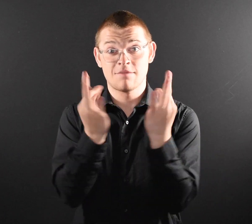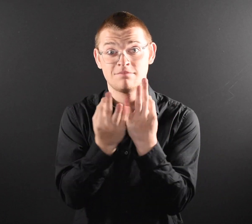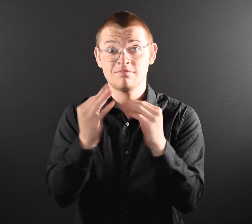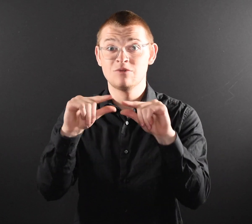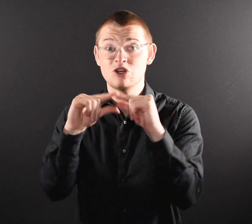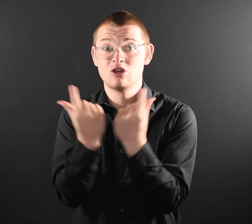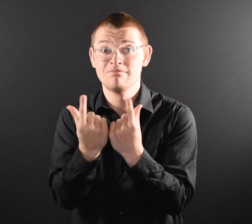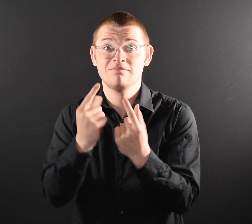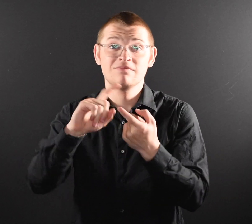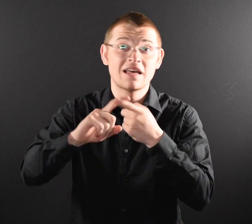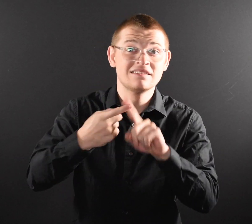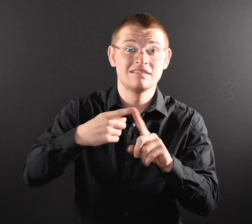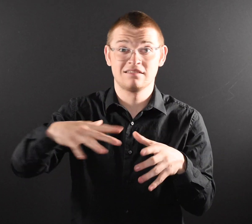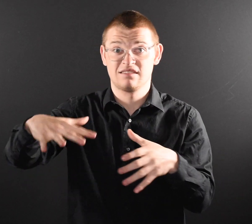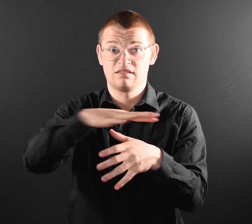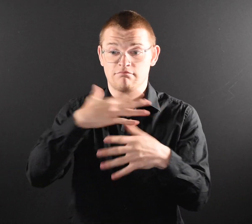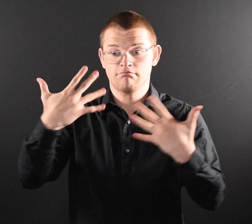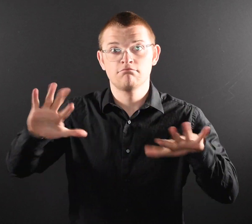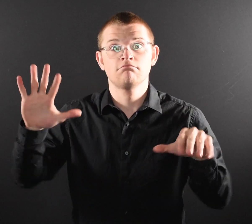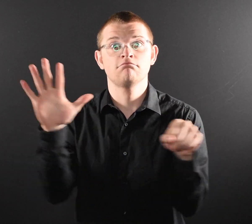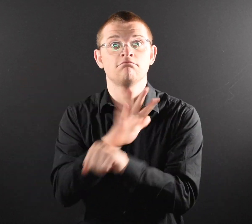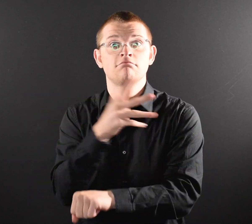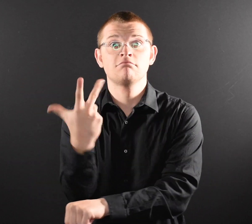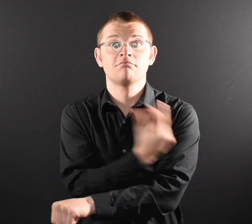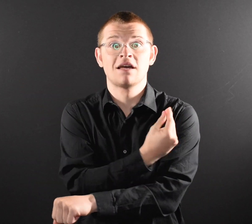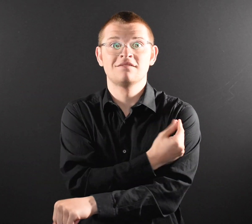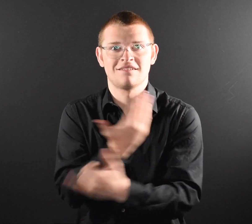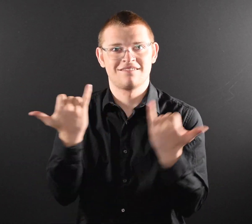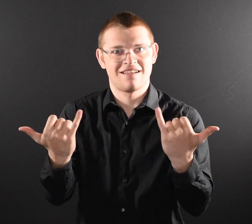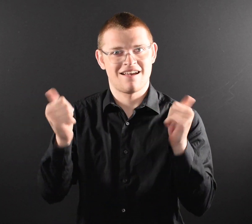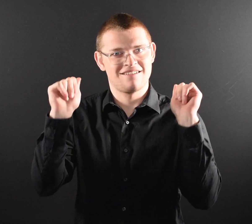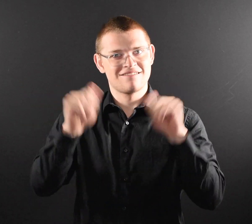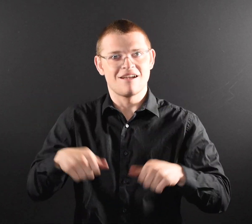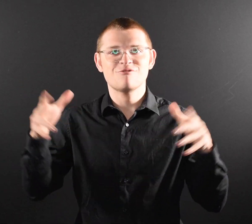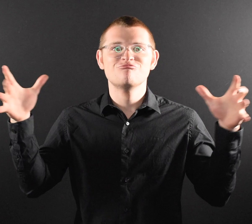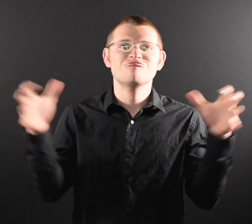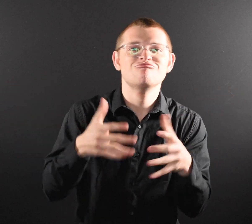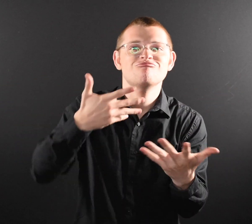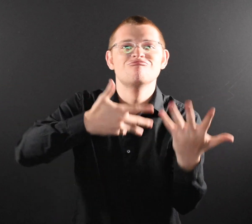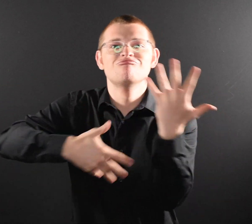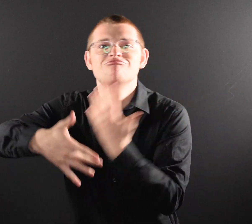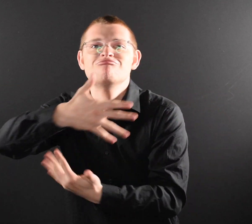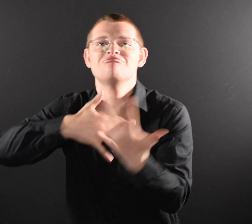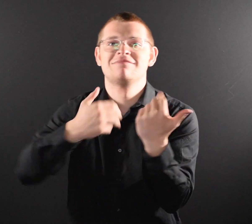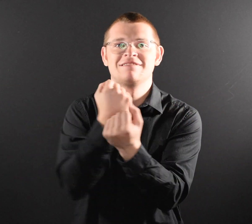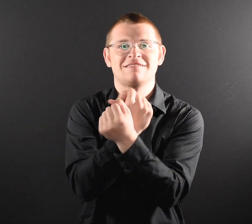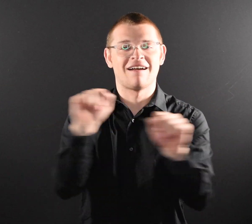Fully vaccinated families and groups of friends can gather together inside safely.